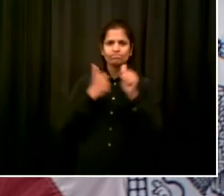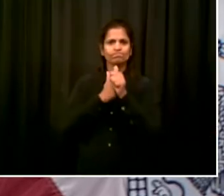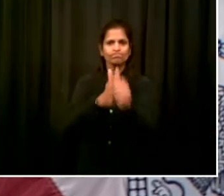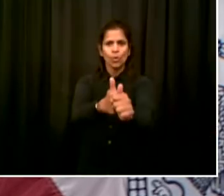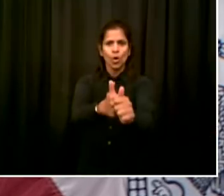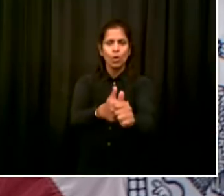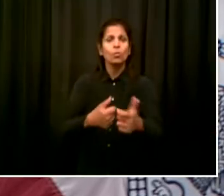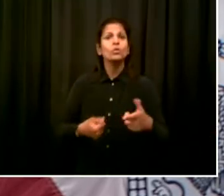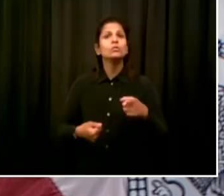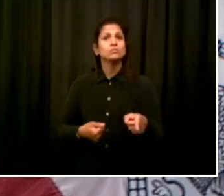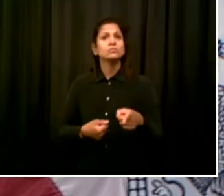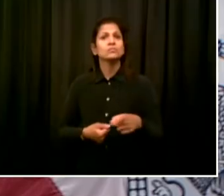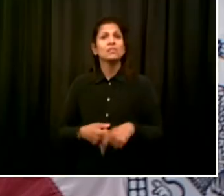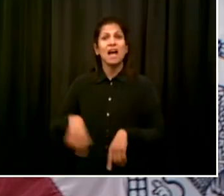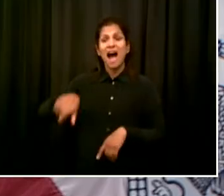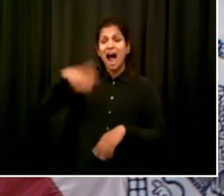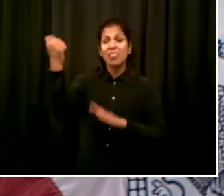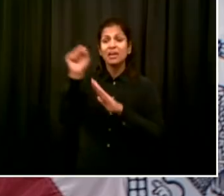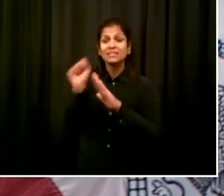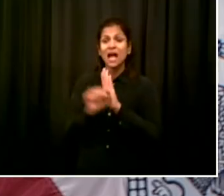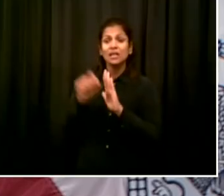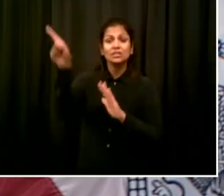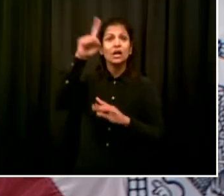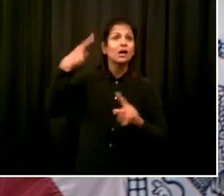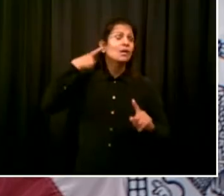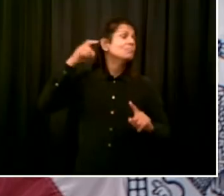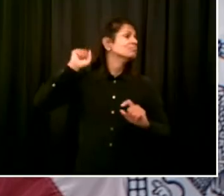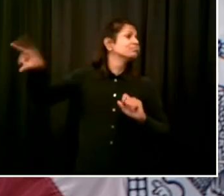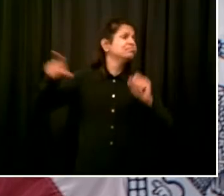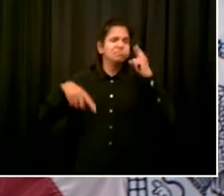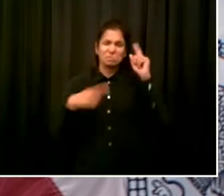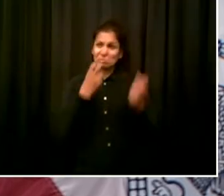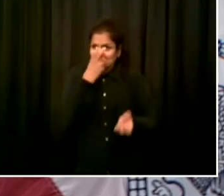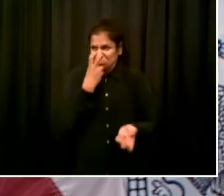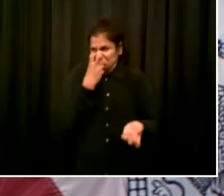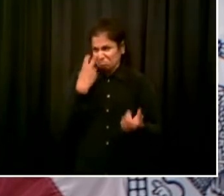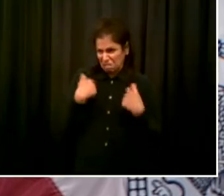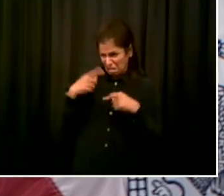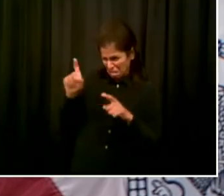. ANYONE HAS A LOT OF OUT ABOUT THS IPACLE YOU